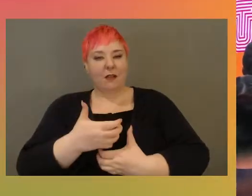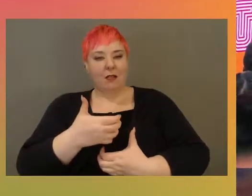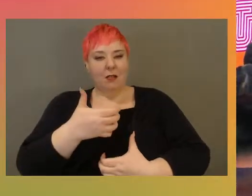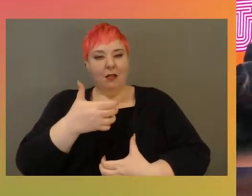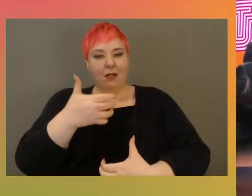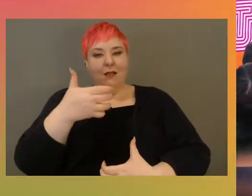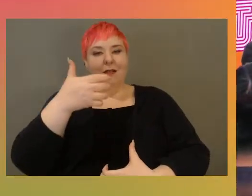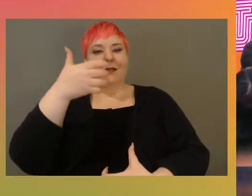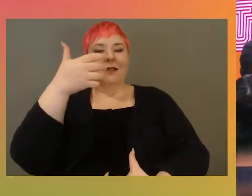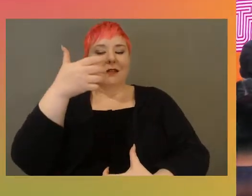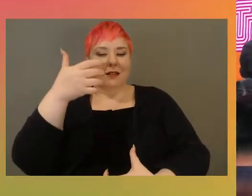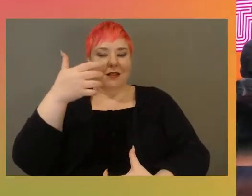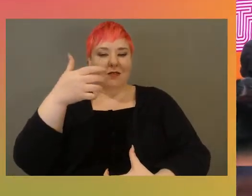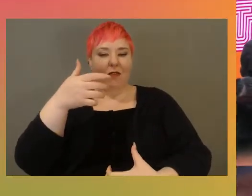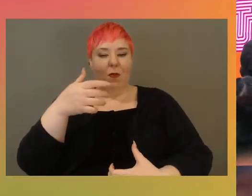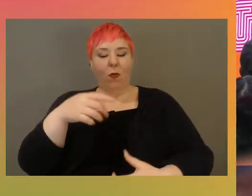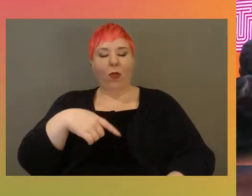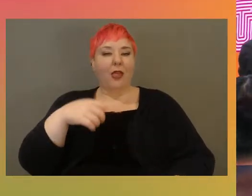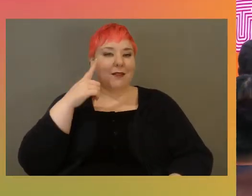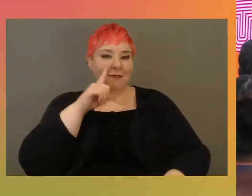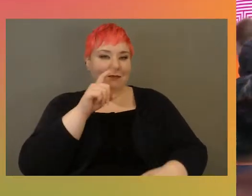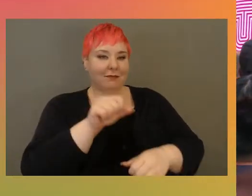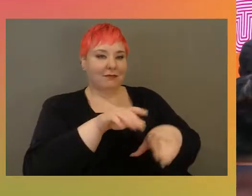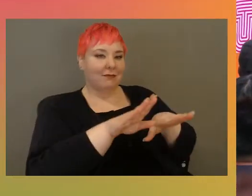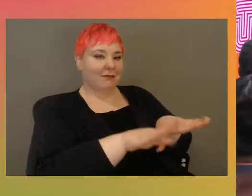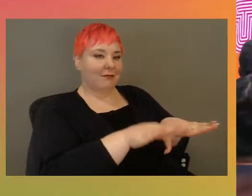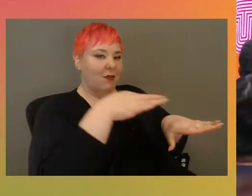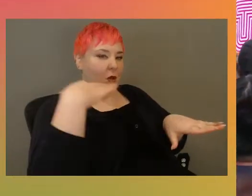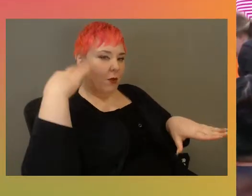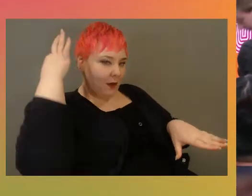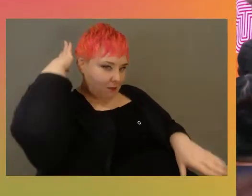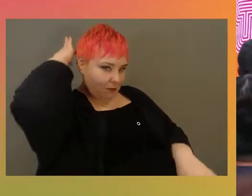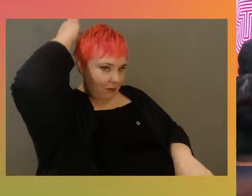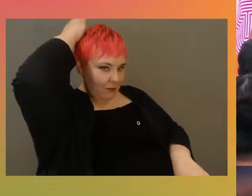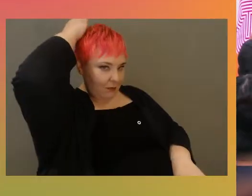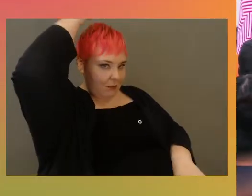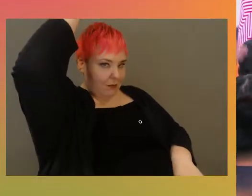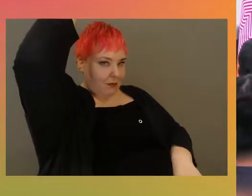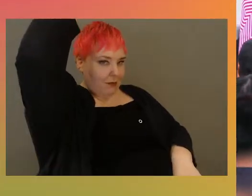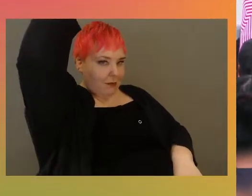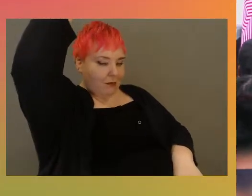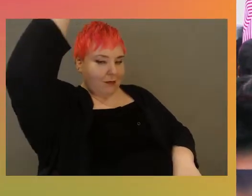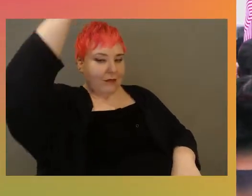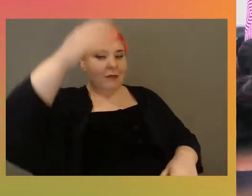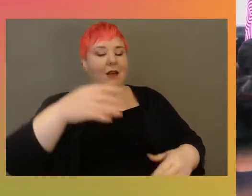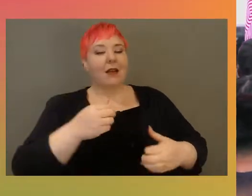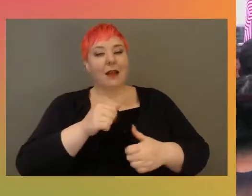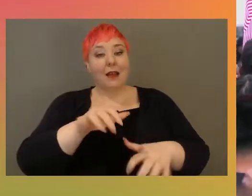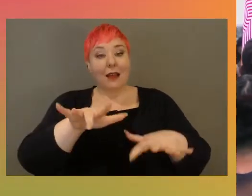HEIGHT OF THESE BUILDINGS, AND STAND EVEN TALLER, INTO THE GROUND.